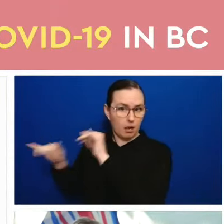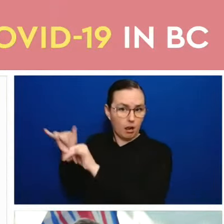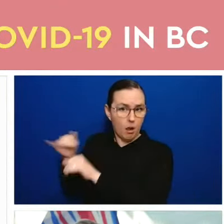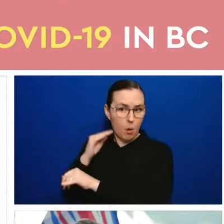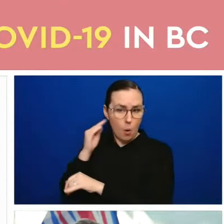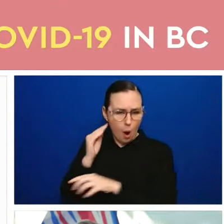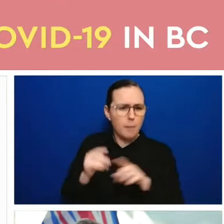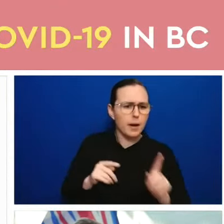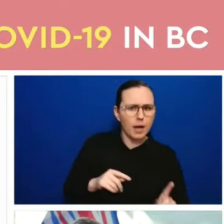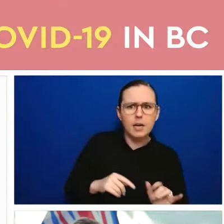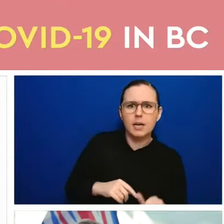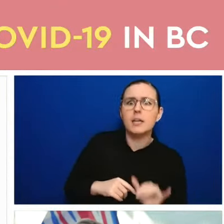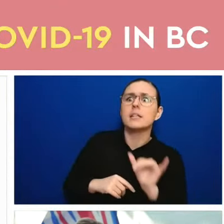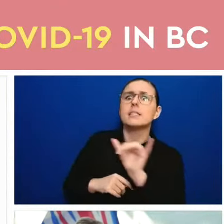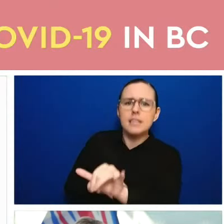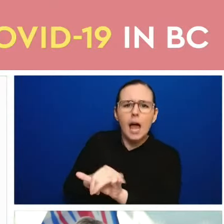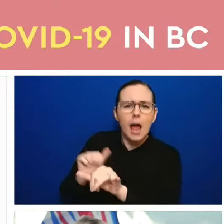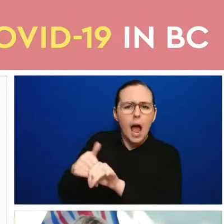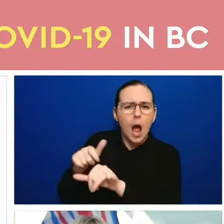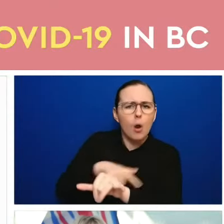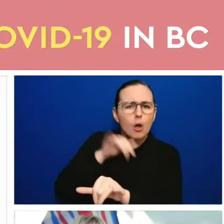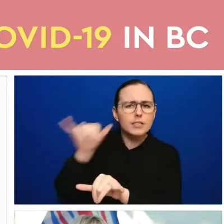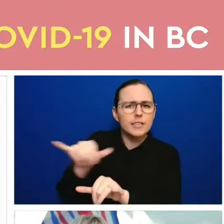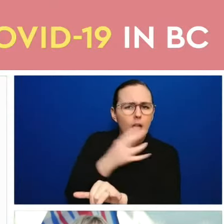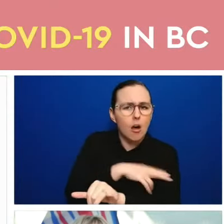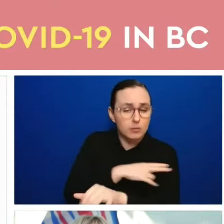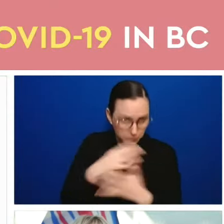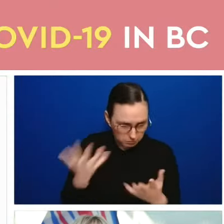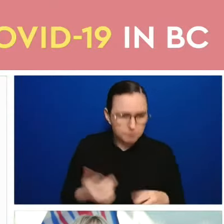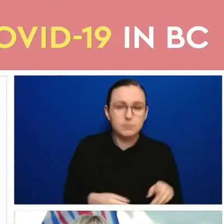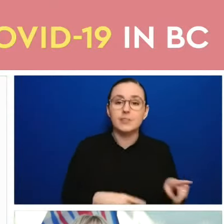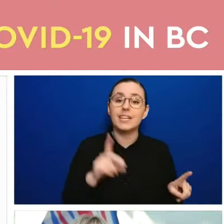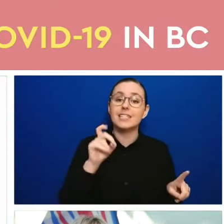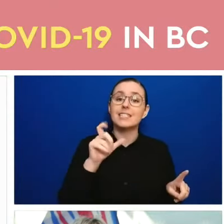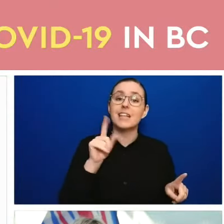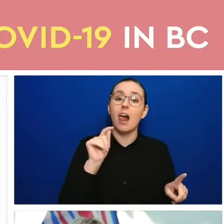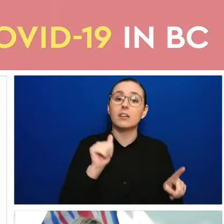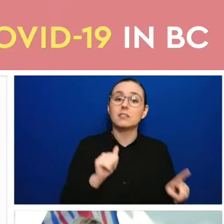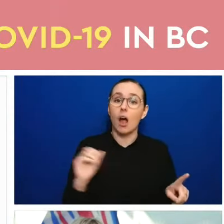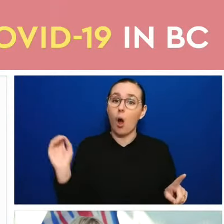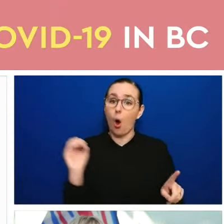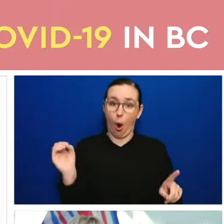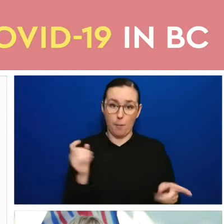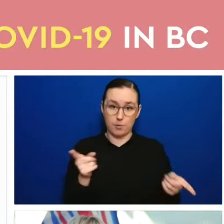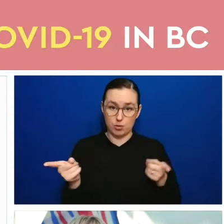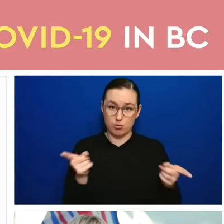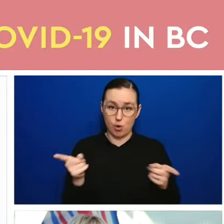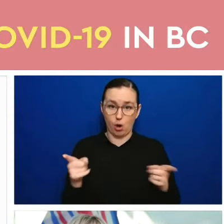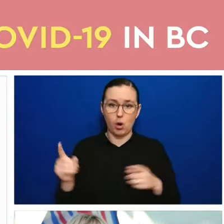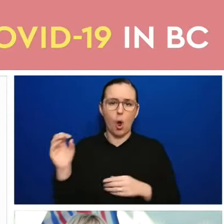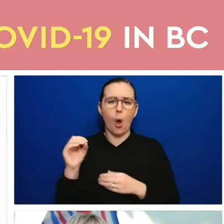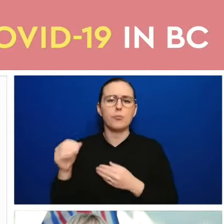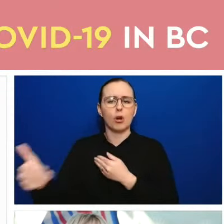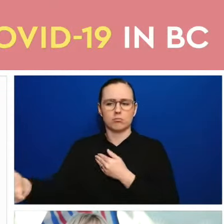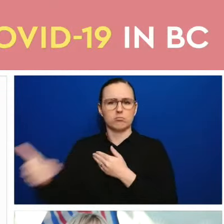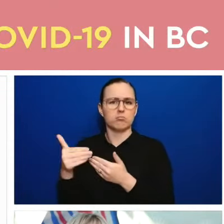illness themselves. So what we are seeing hopefully